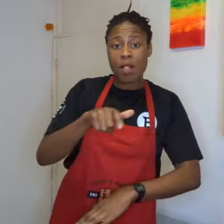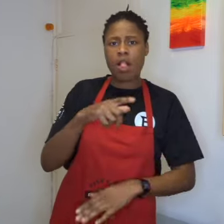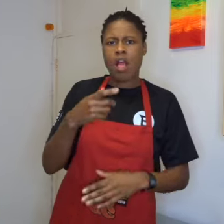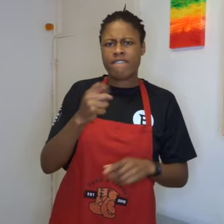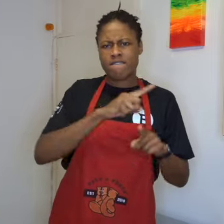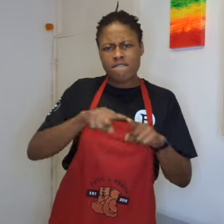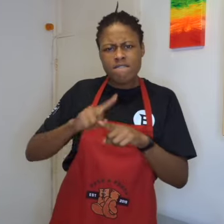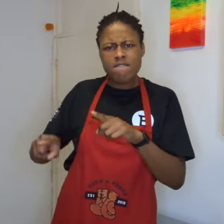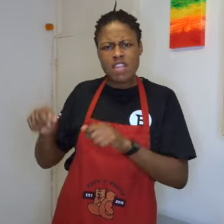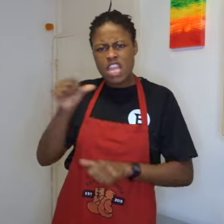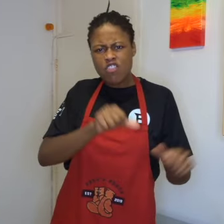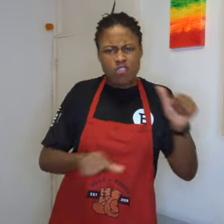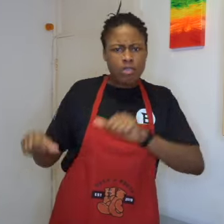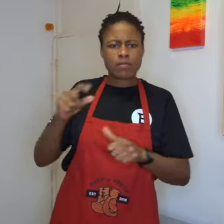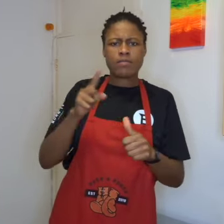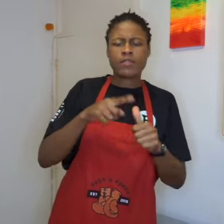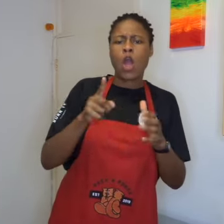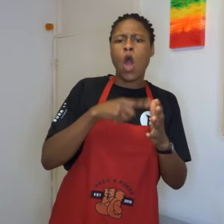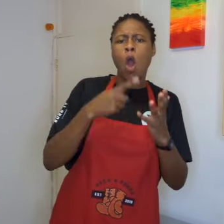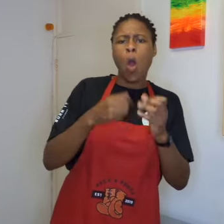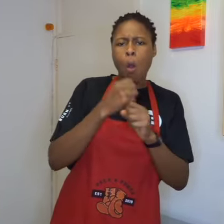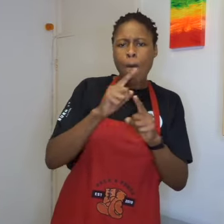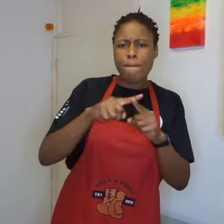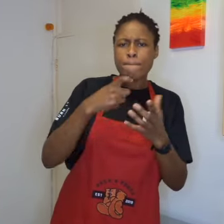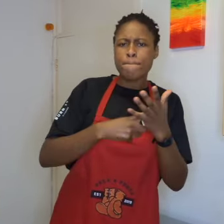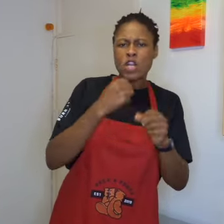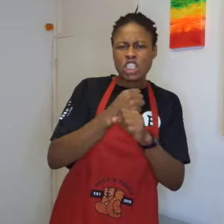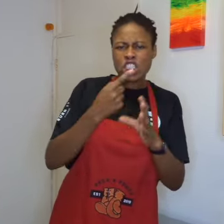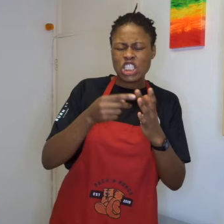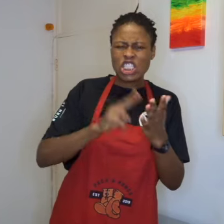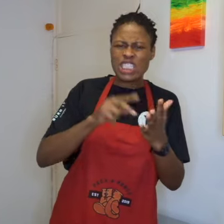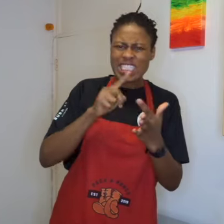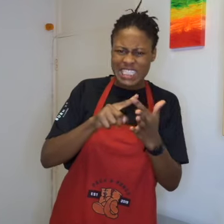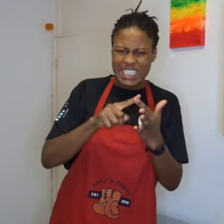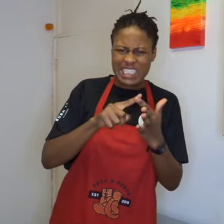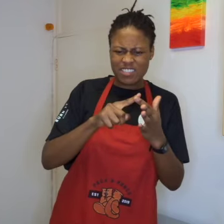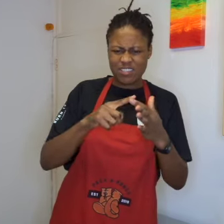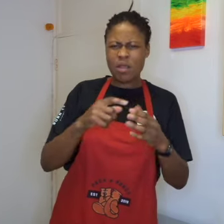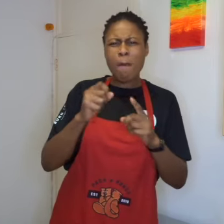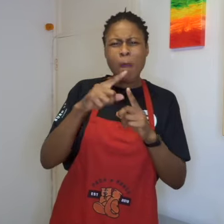particular is suitable for vegetarian people and we have a number of different ingredients